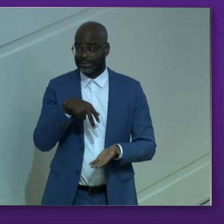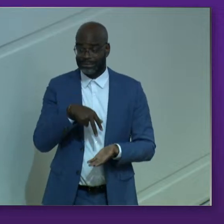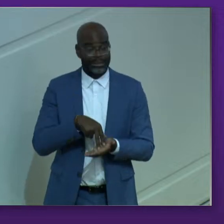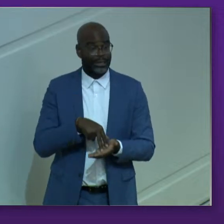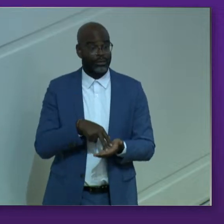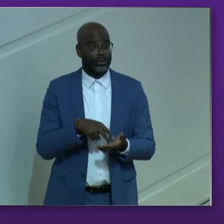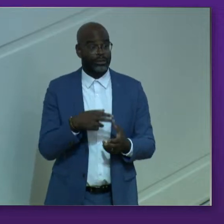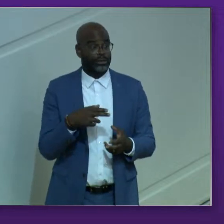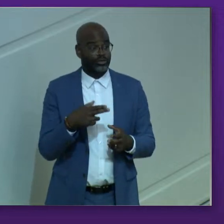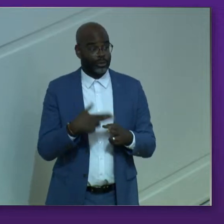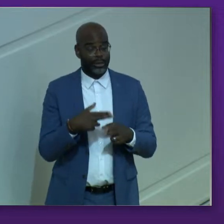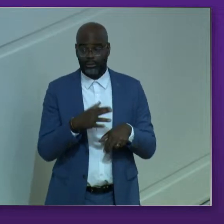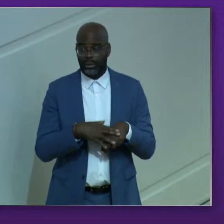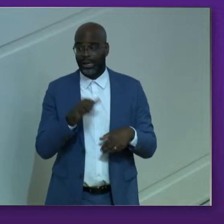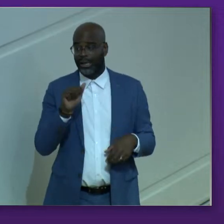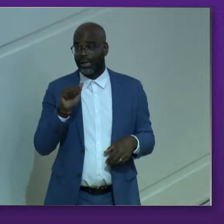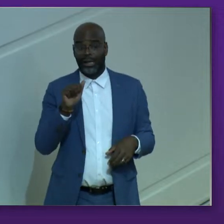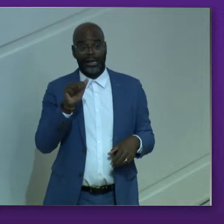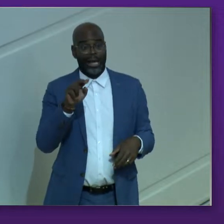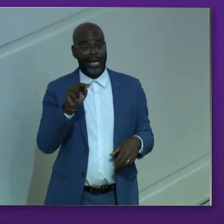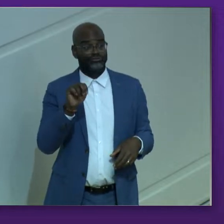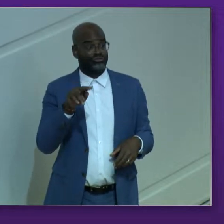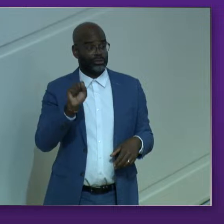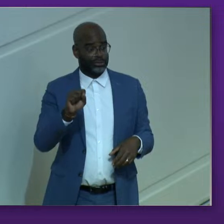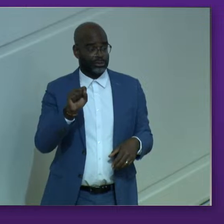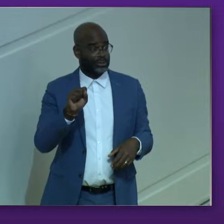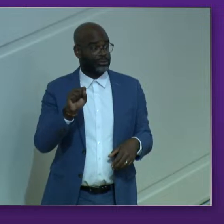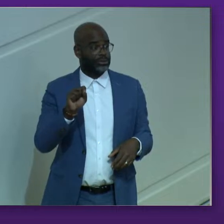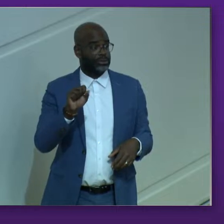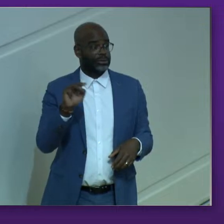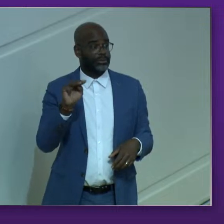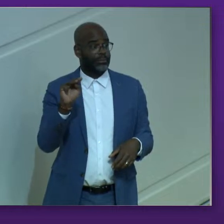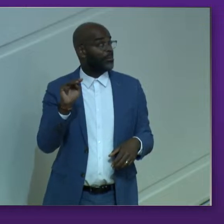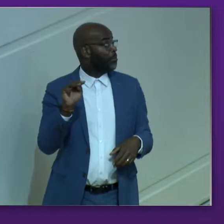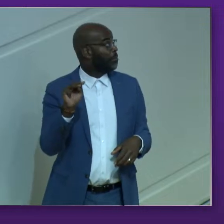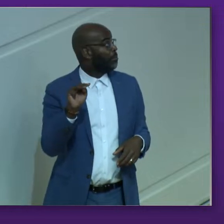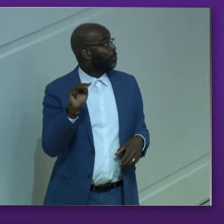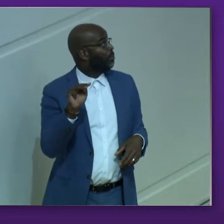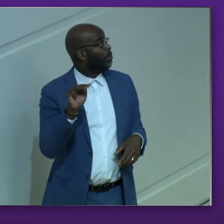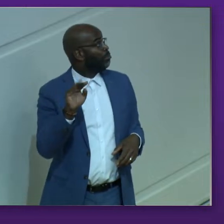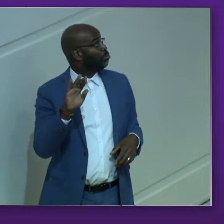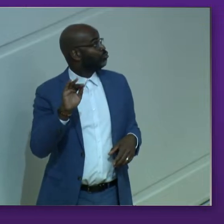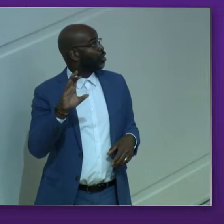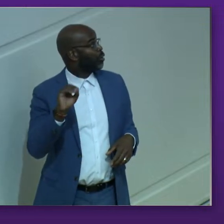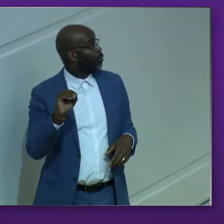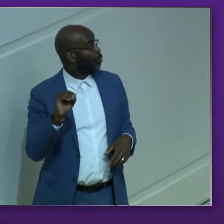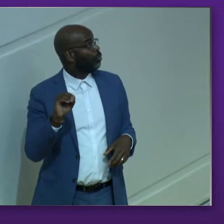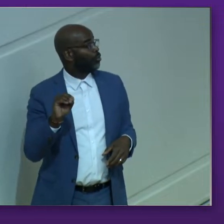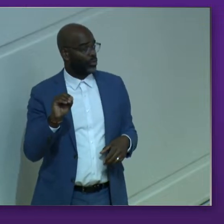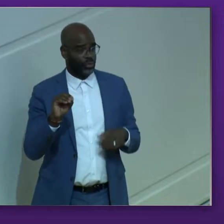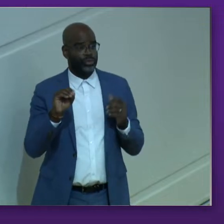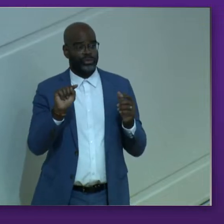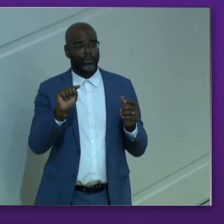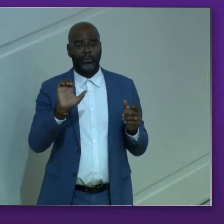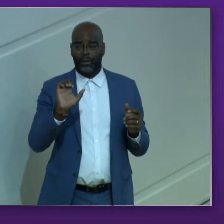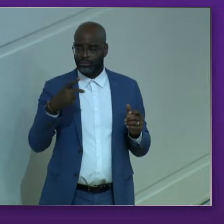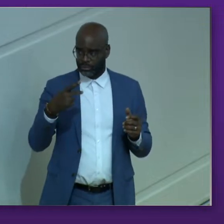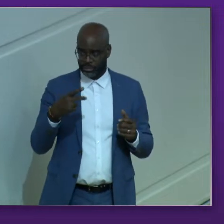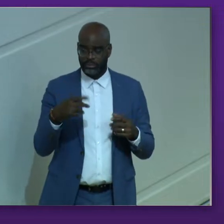PROFESSIONAL DEVELOPMENT LEAVE.